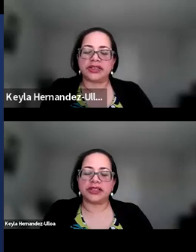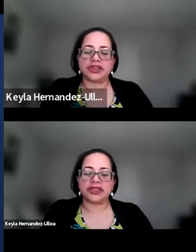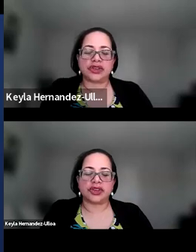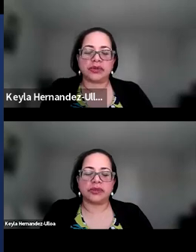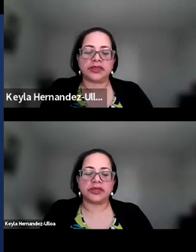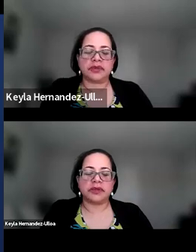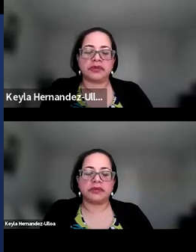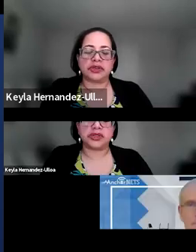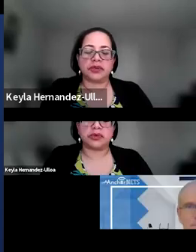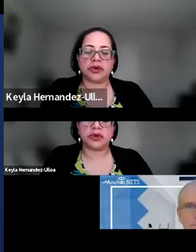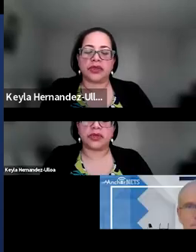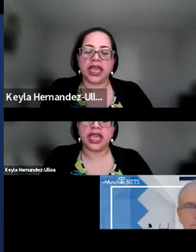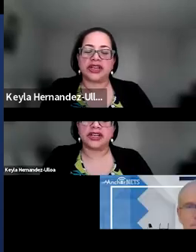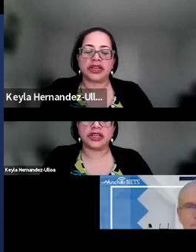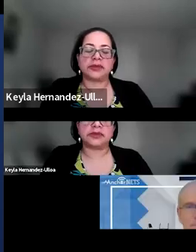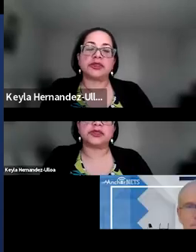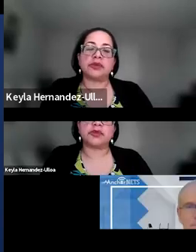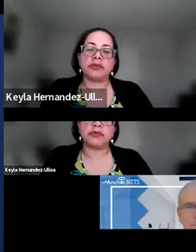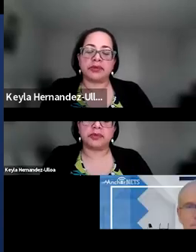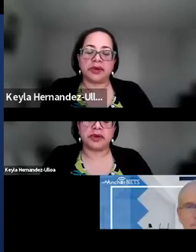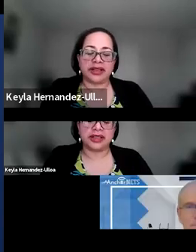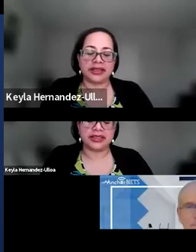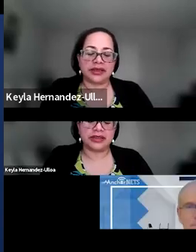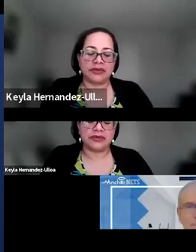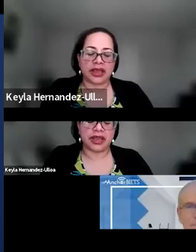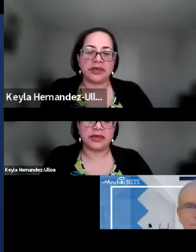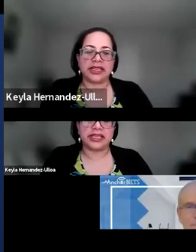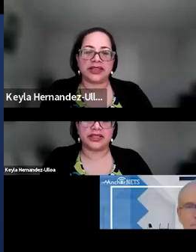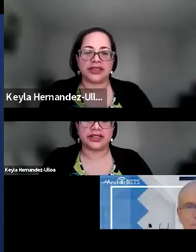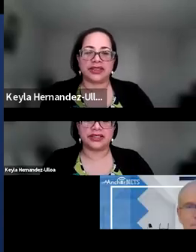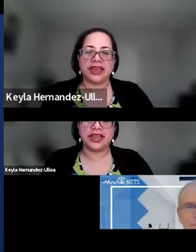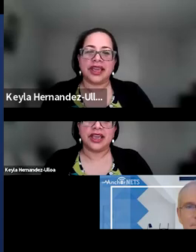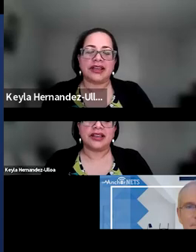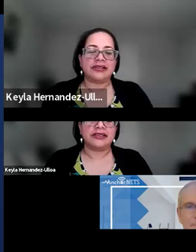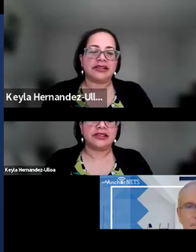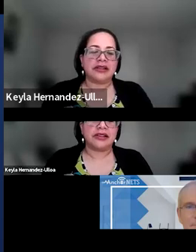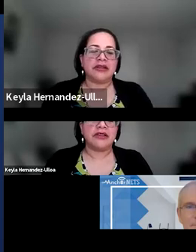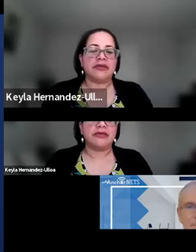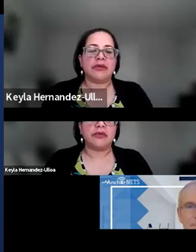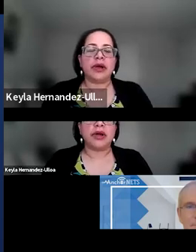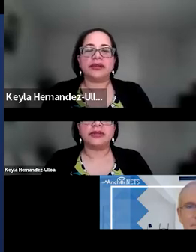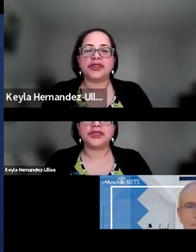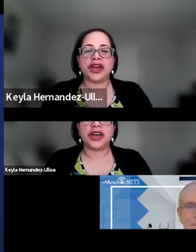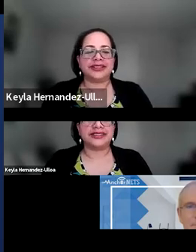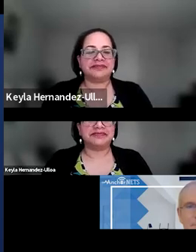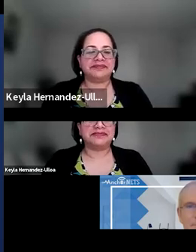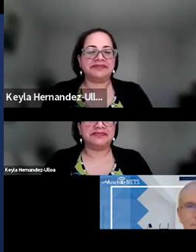Keyla Hernandez-Ulloa: as Executive director. He Spearheads Shelby's Membership growth and Shapes its Broadband Policy Recommendations